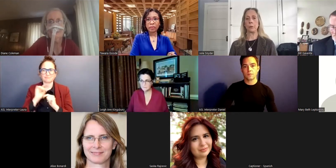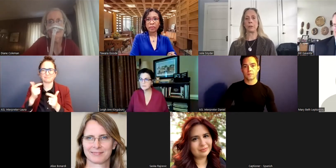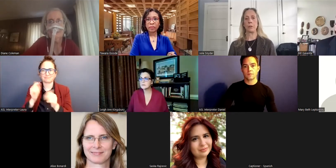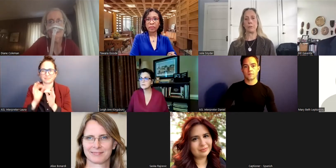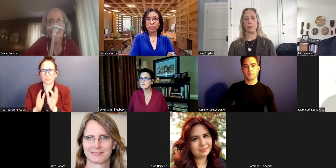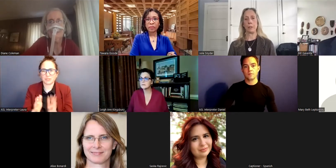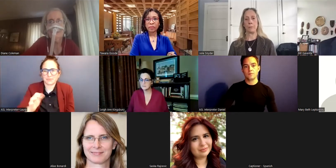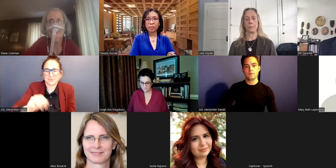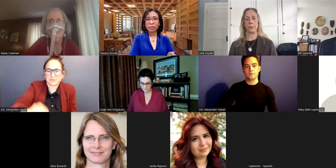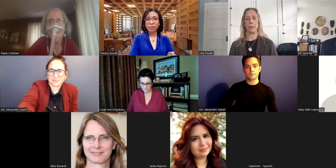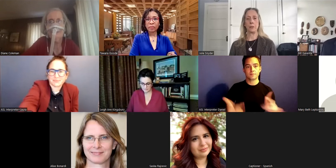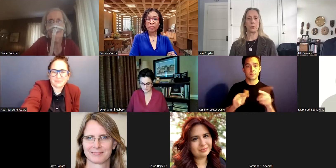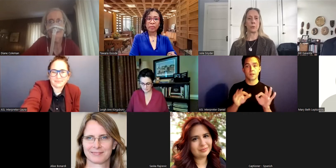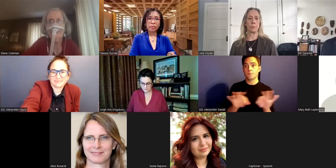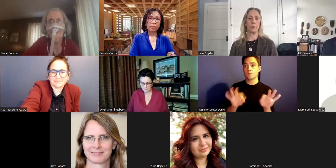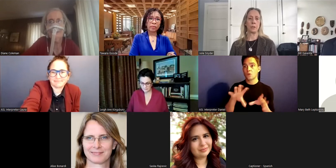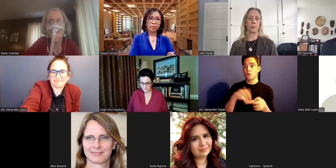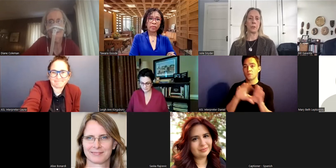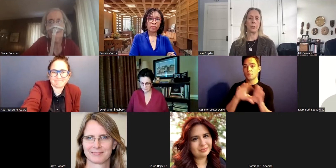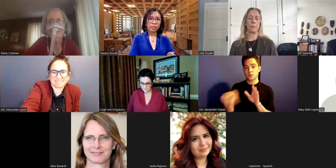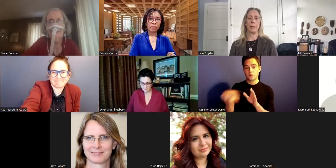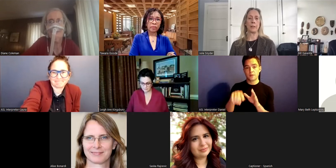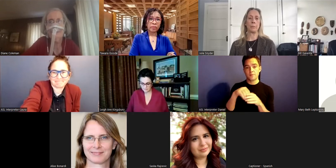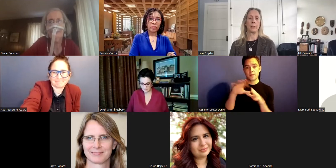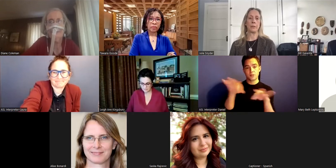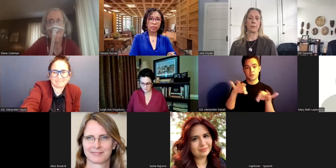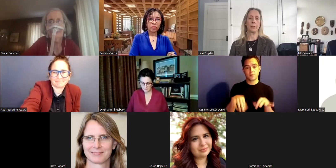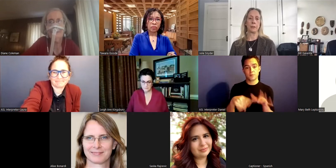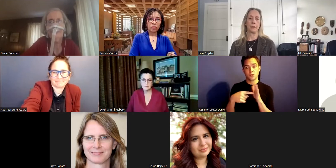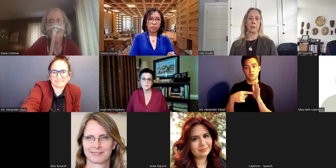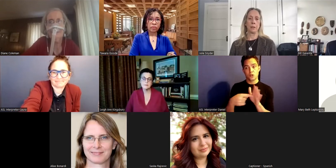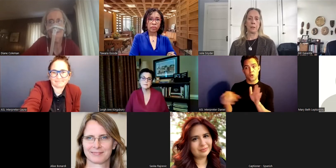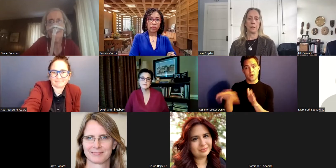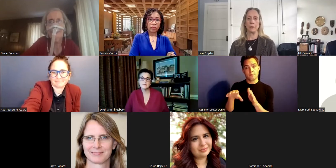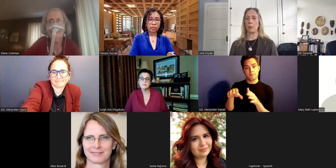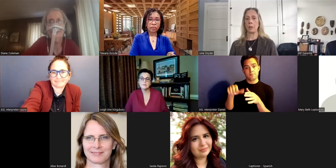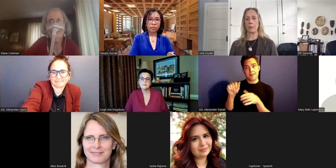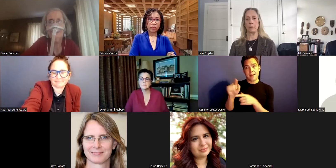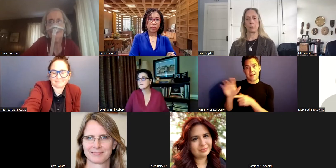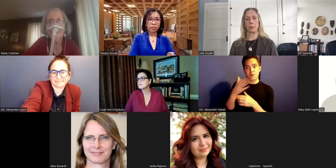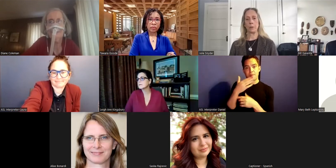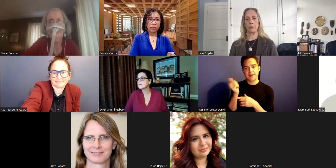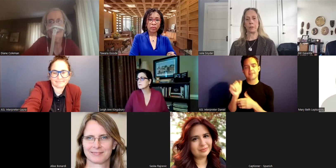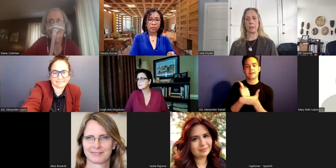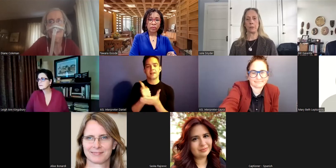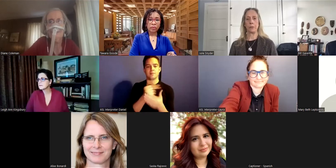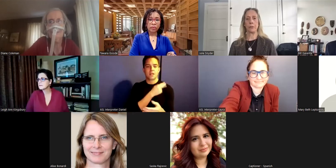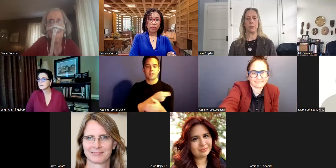picture of them in the description that shows them at their best. This helps hospital workers and doctors to see the